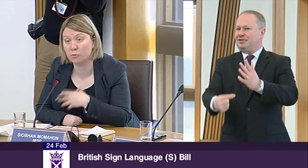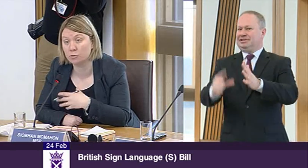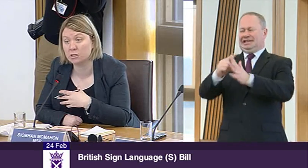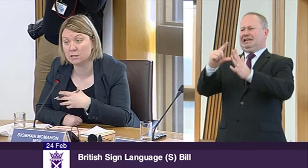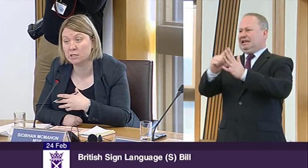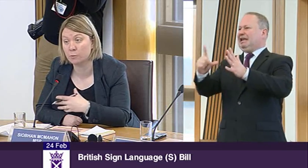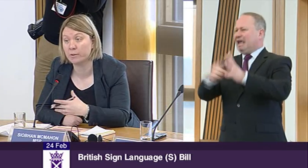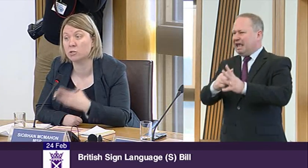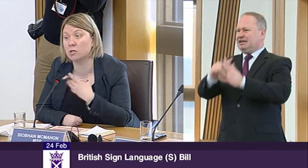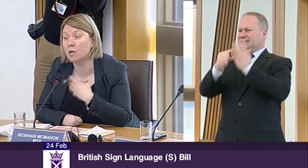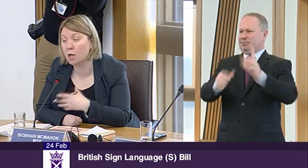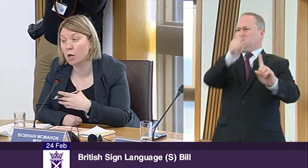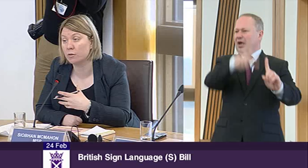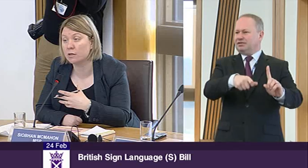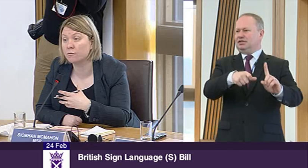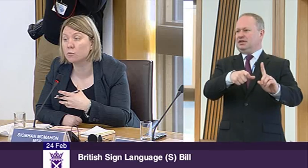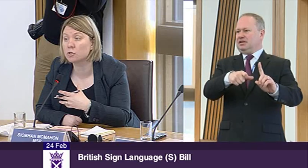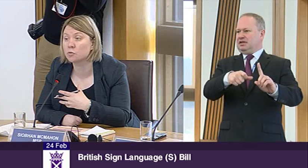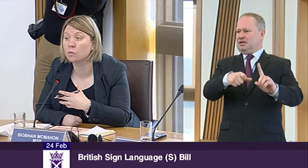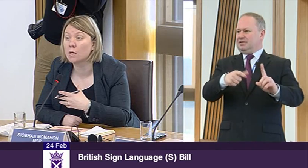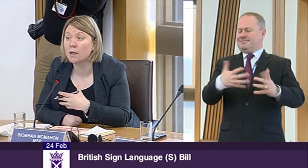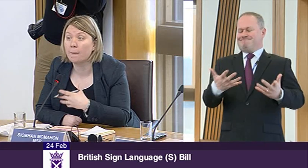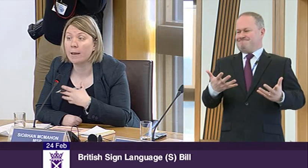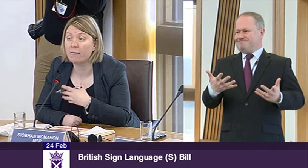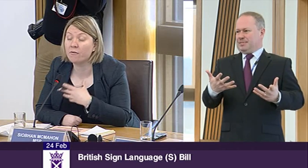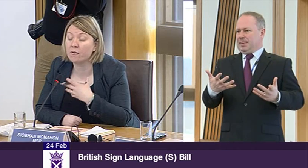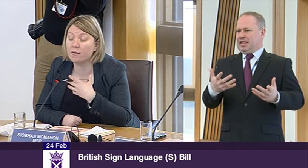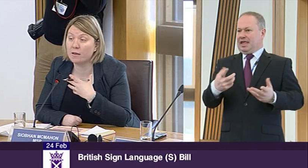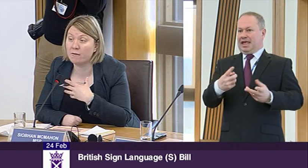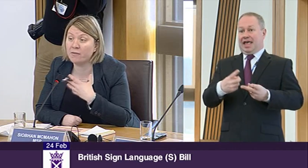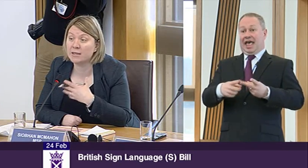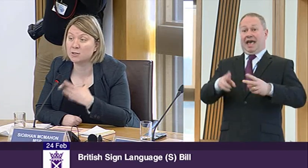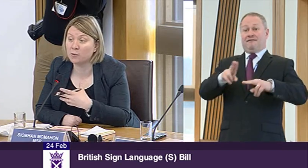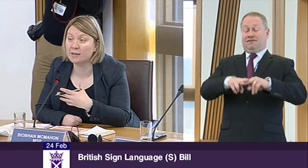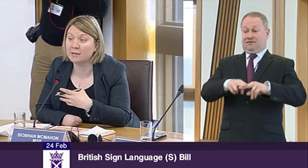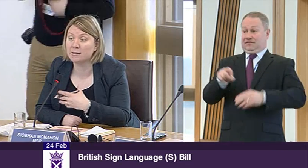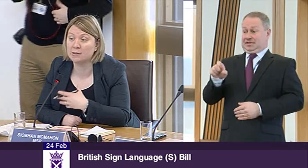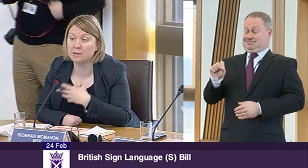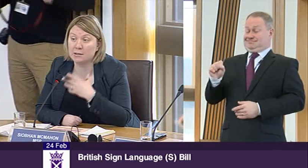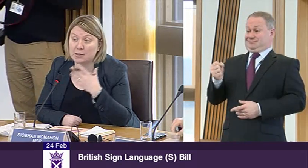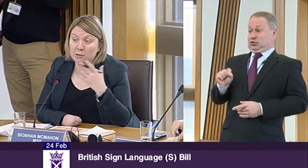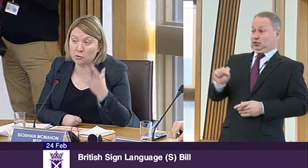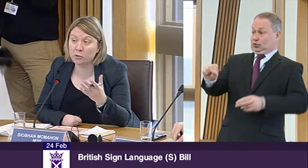the Disability Discrimination Act 2005 and how we can focus on disabled people. Do you